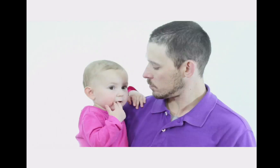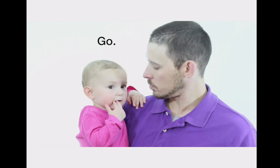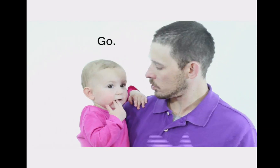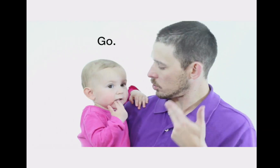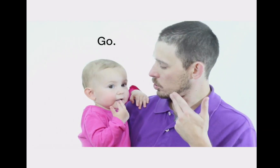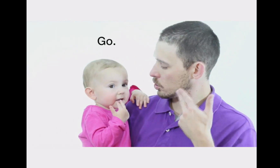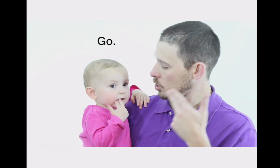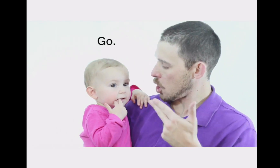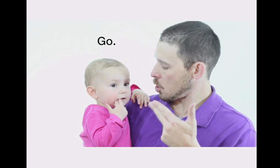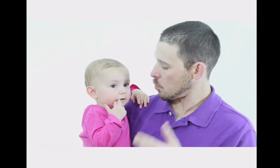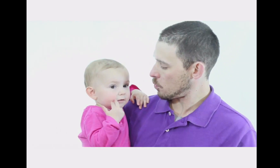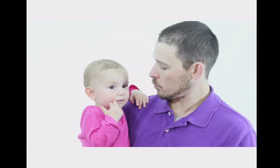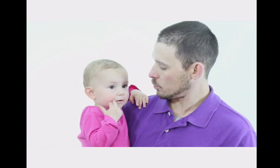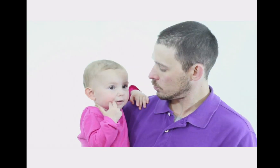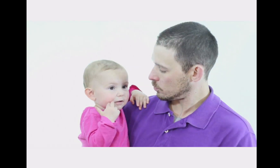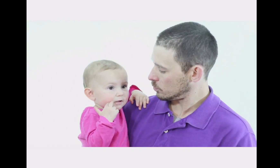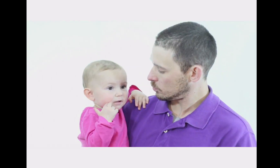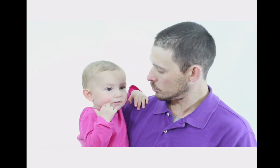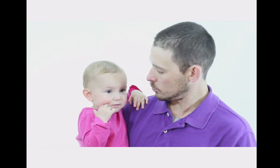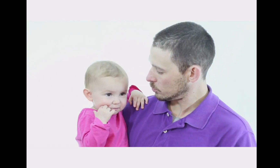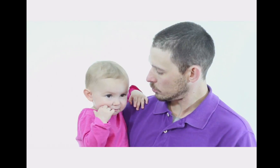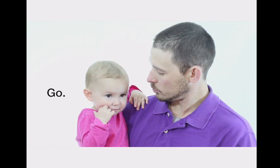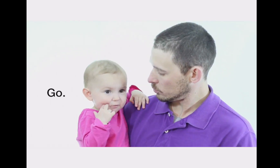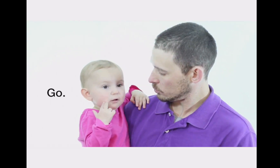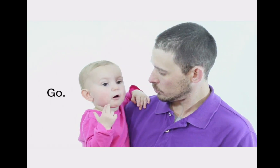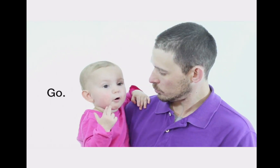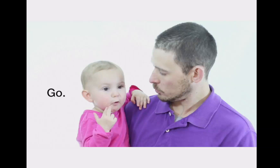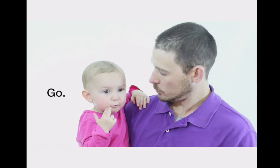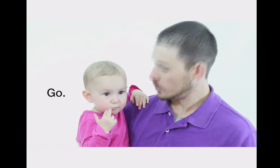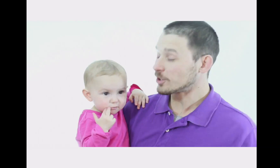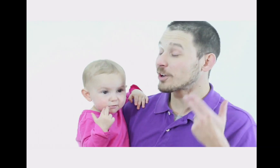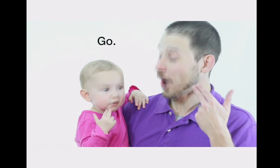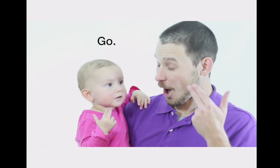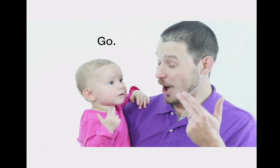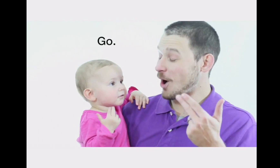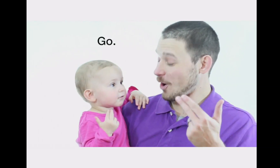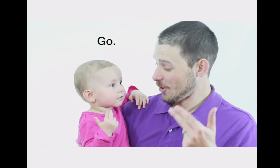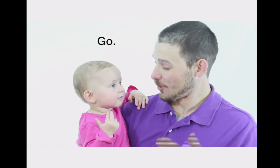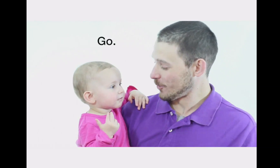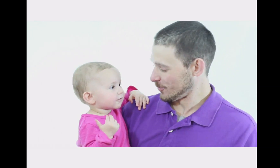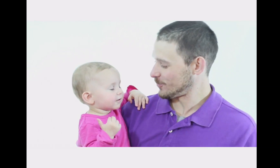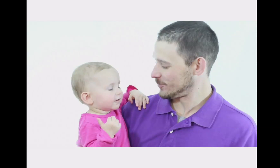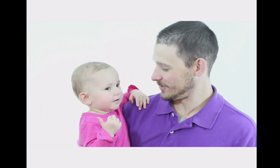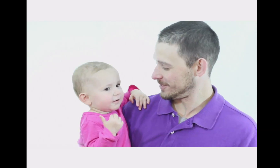[Go.]